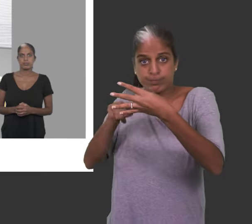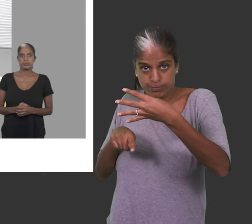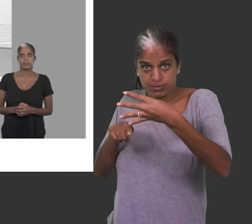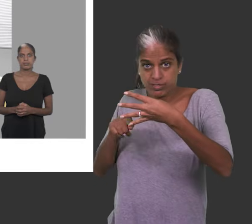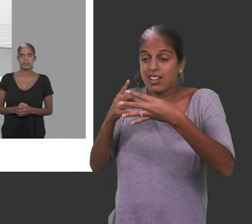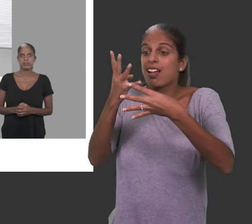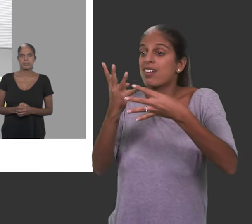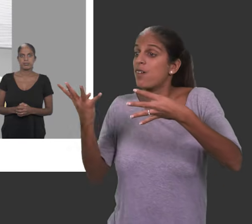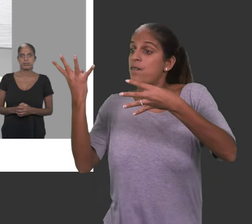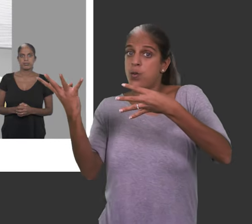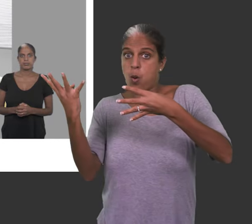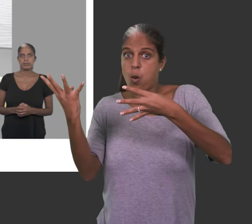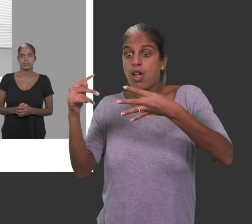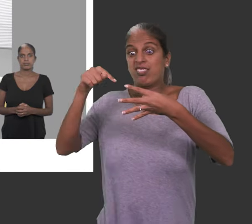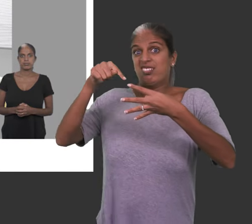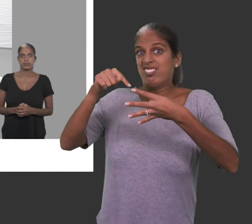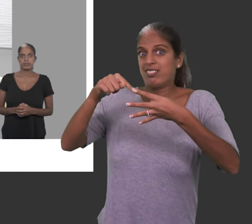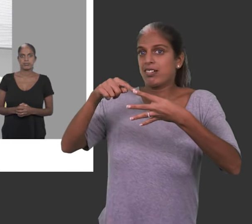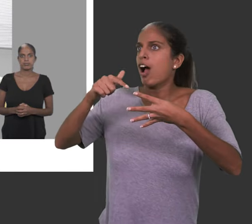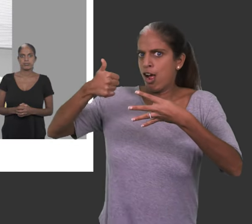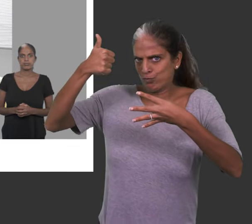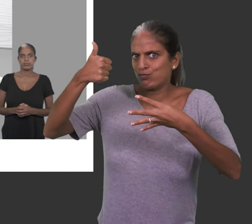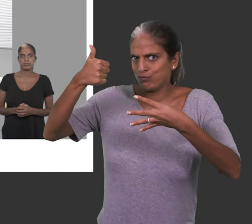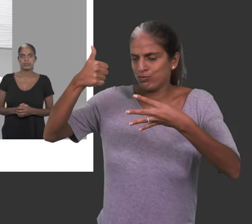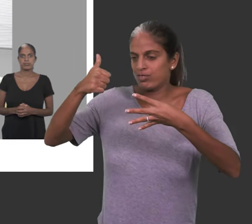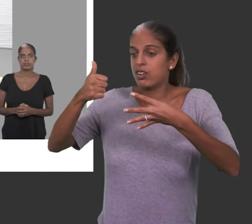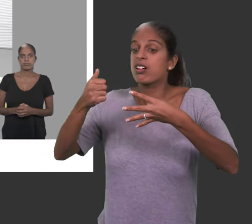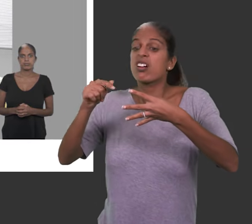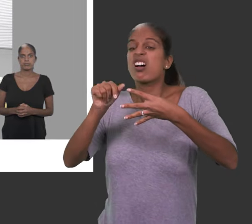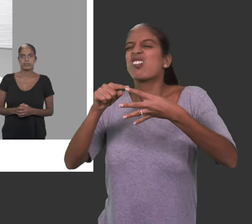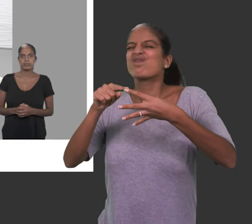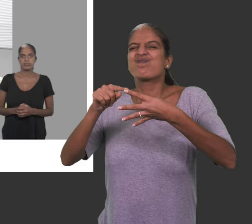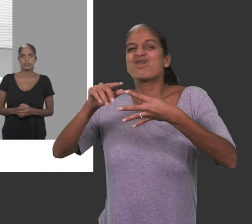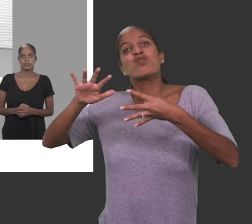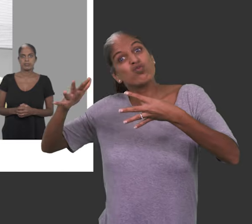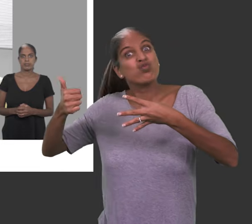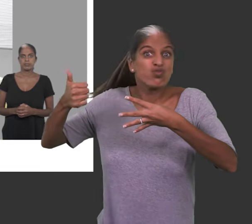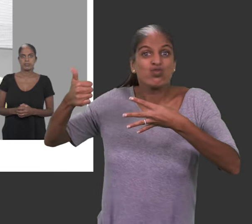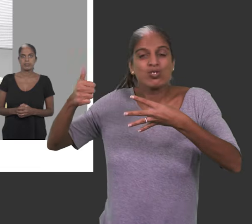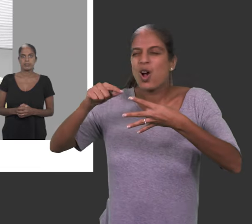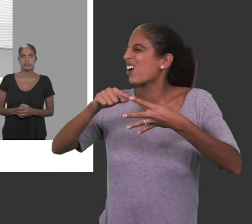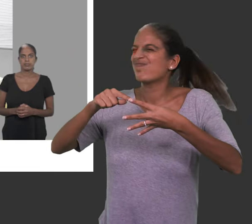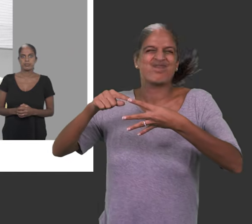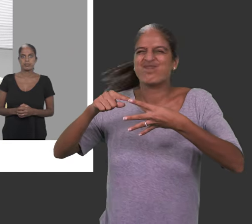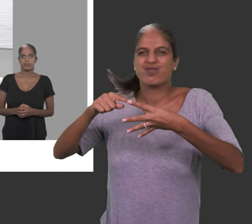or deal with, the situation that is presented in the scenario. You will need to decide whether the action is